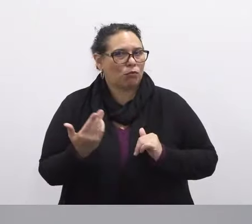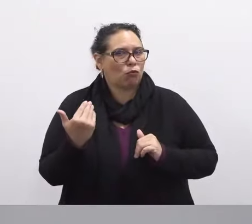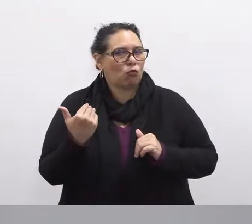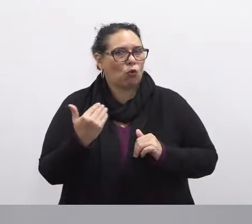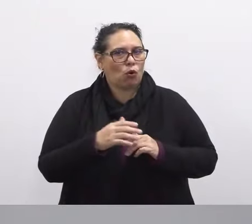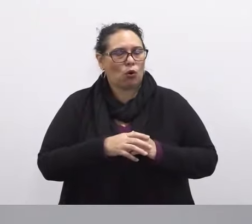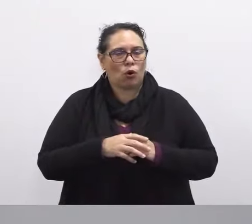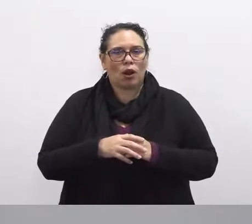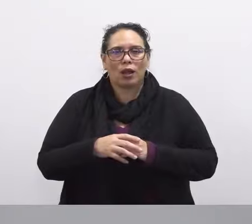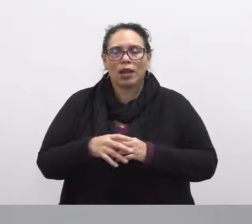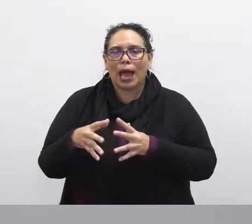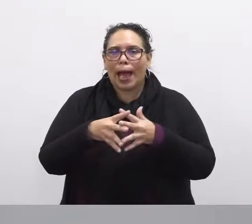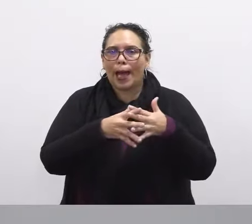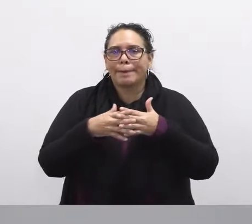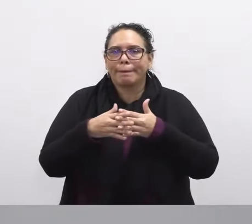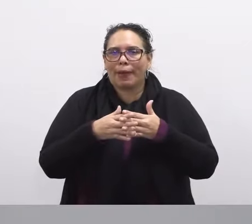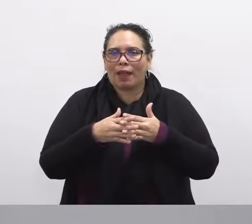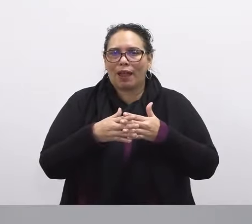giving a student school board member report,